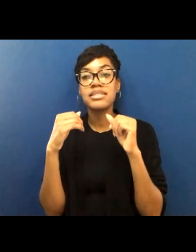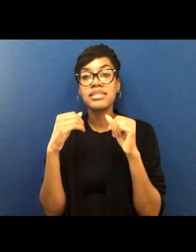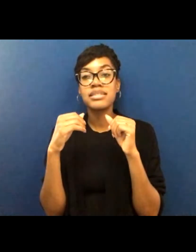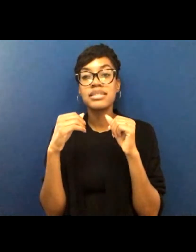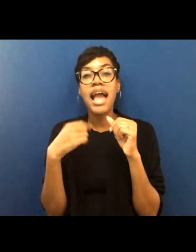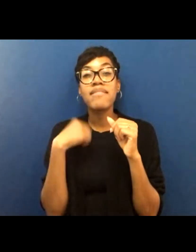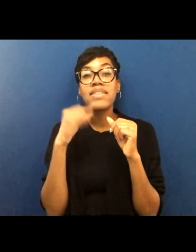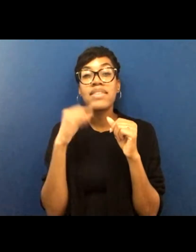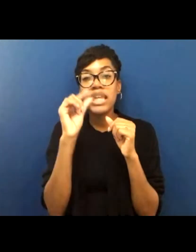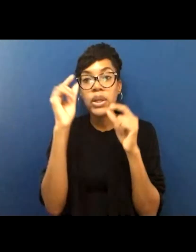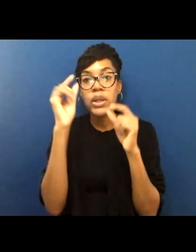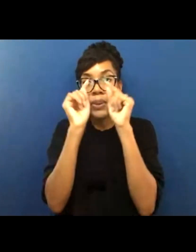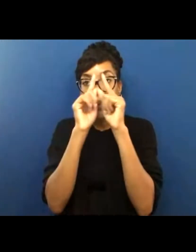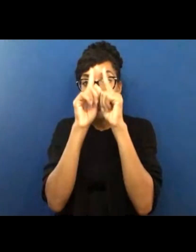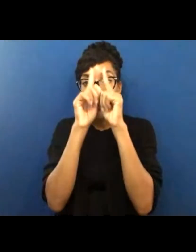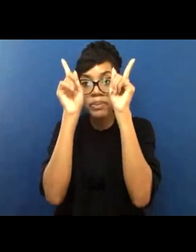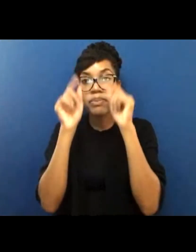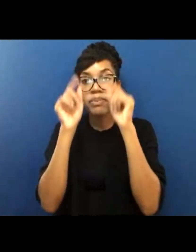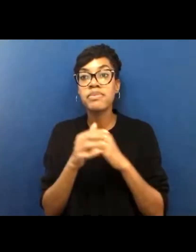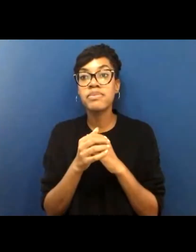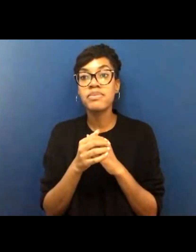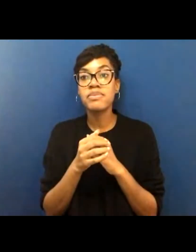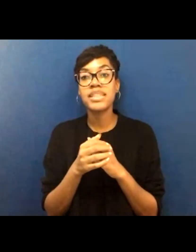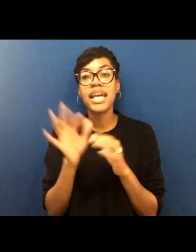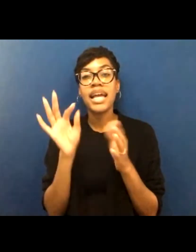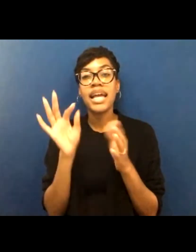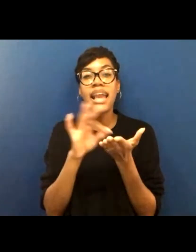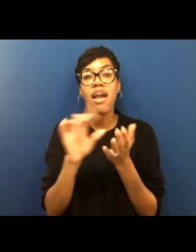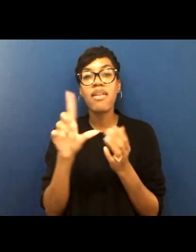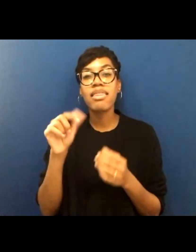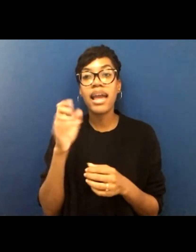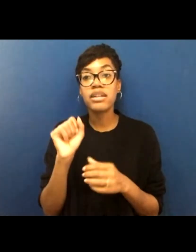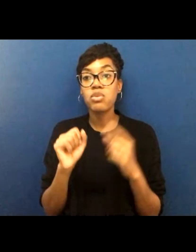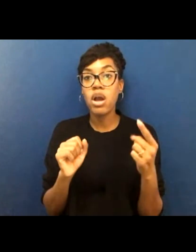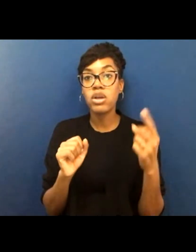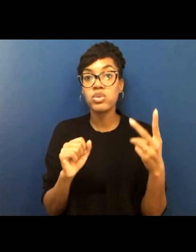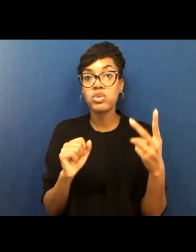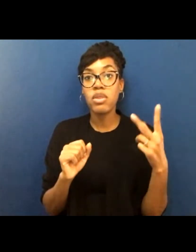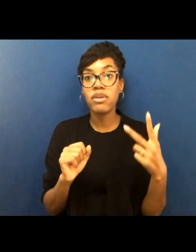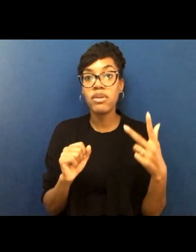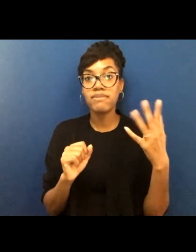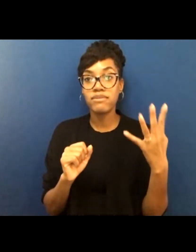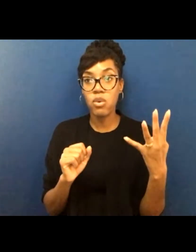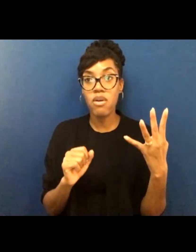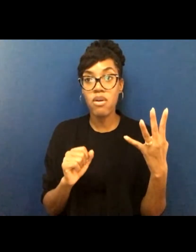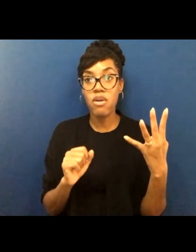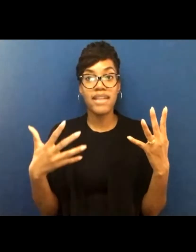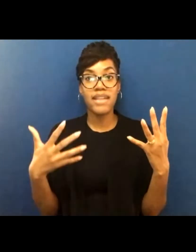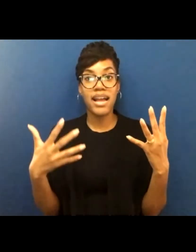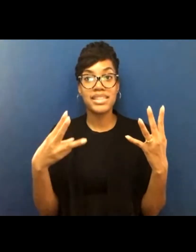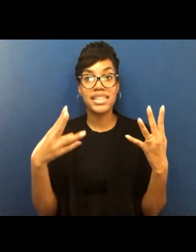And if we count her legs, she has one, two, three, four, five, six, seven, eight walking legs